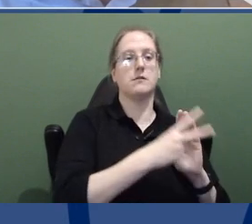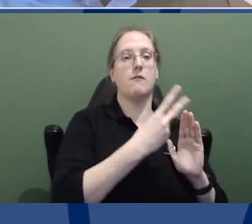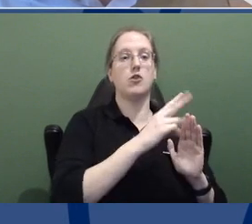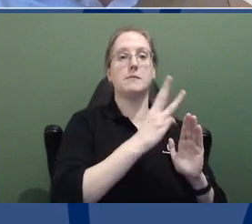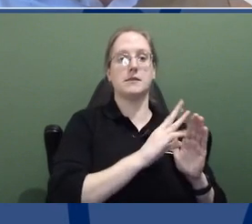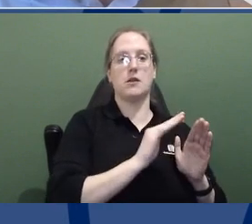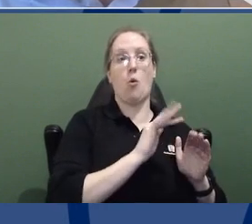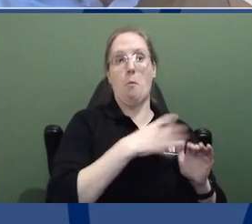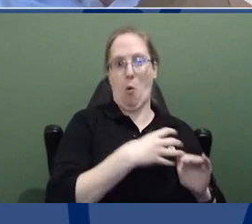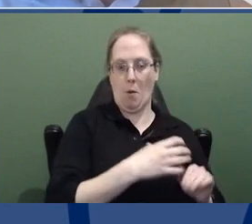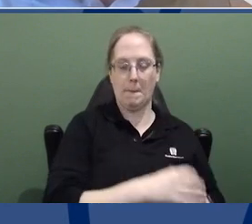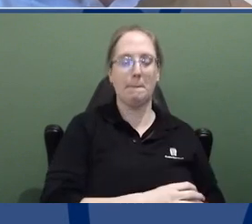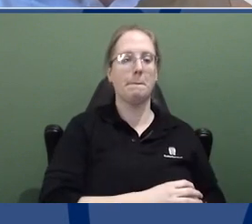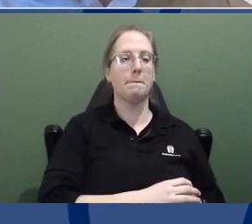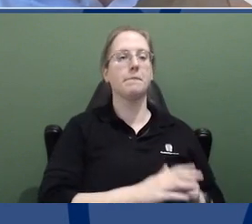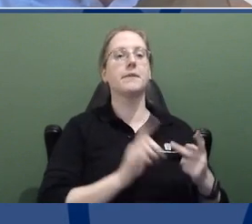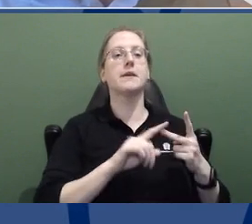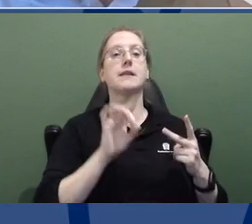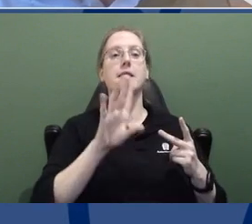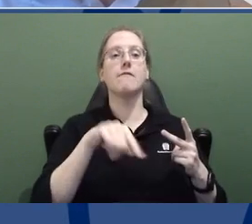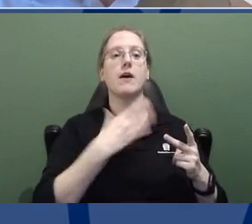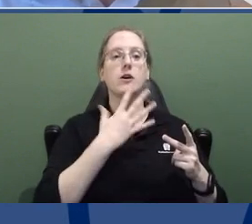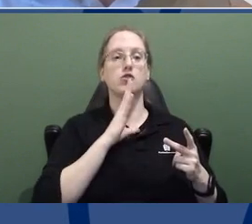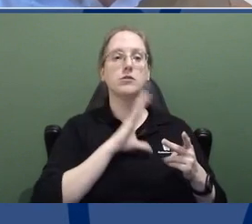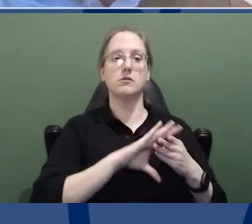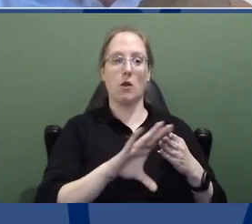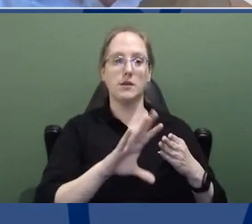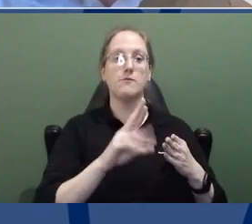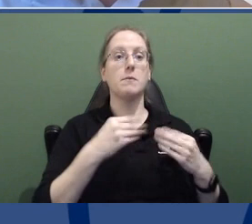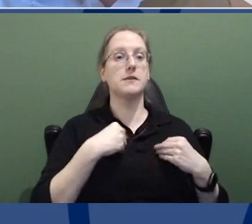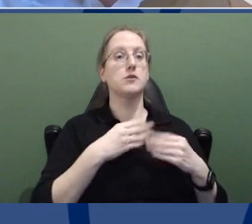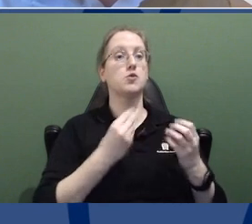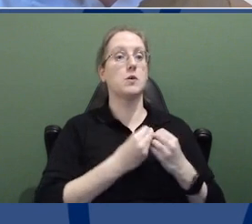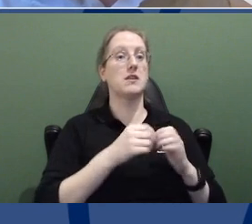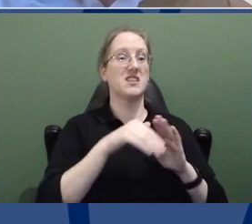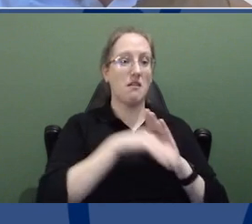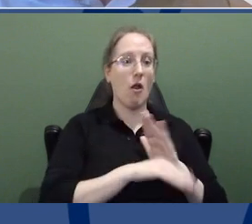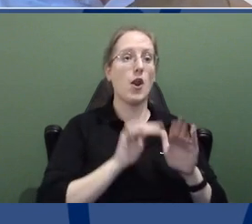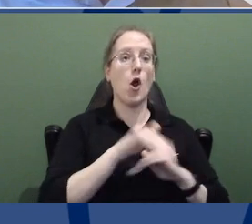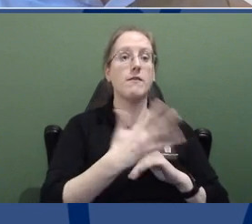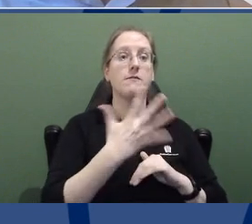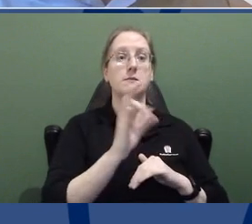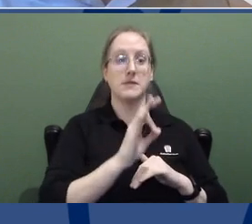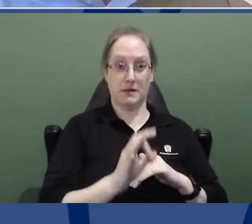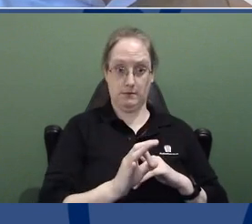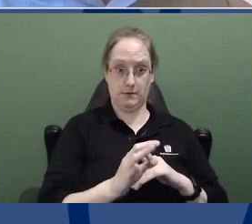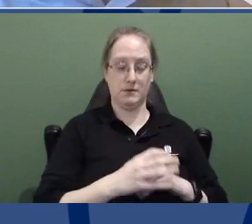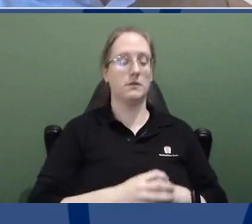more; a $10,500 grant for businesses with a turnover decline of 50 per cent or more;